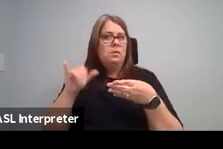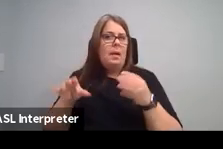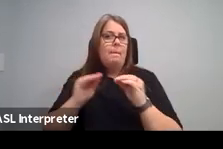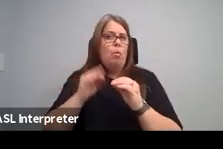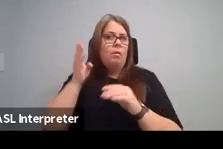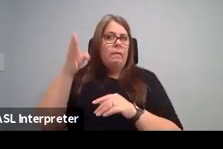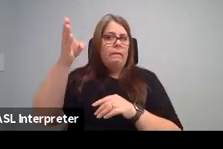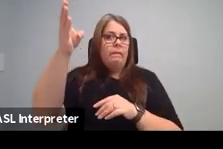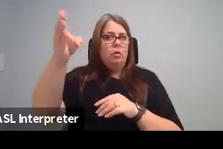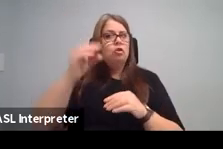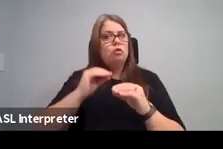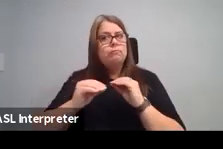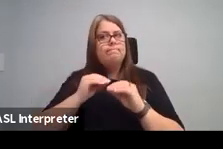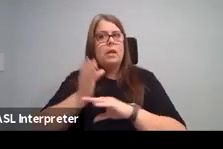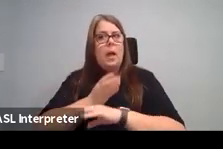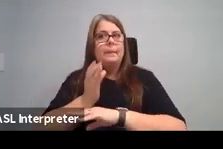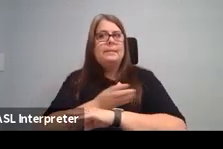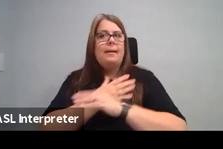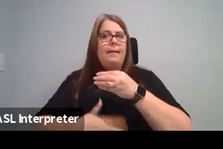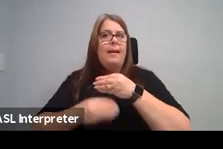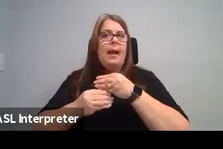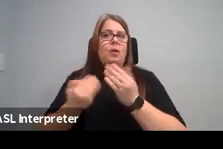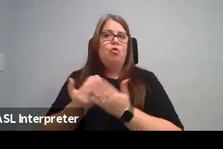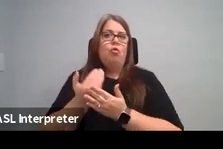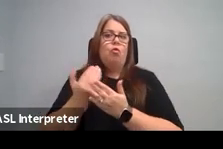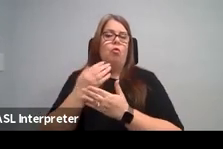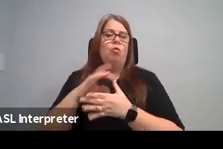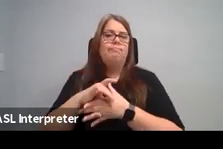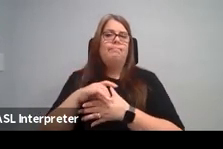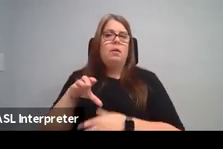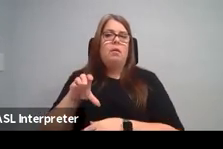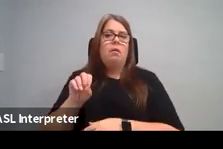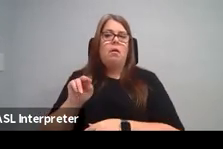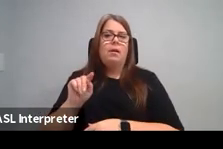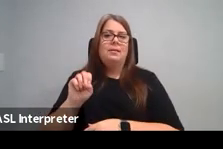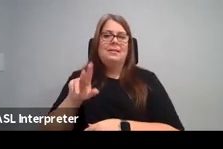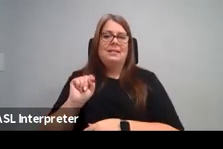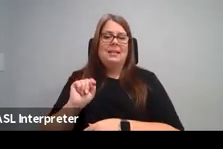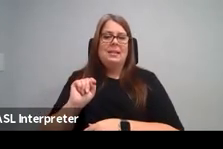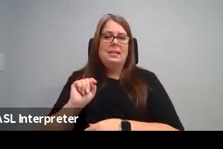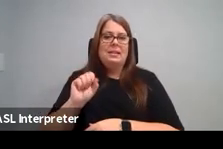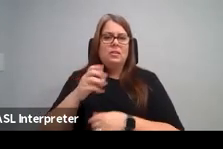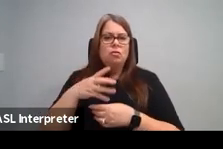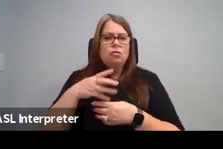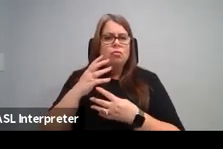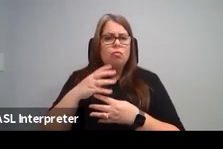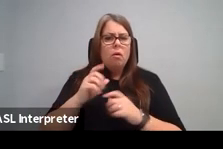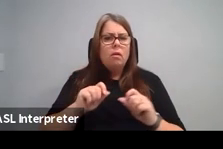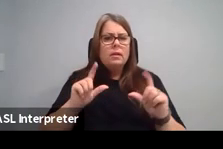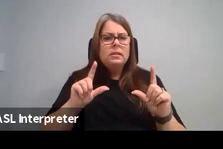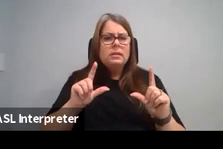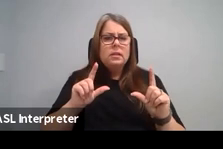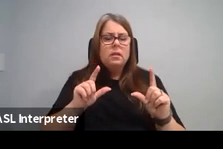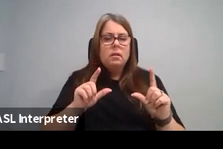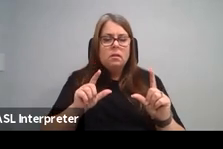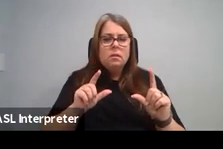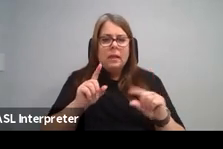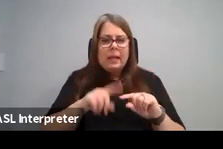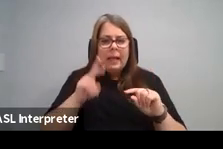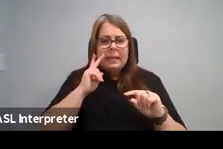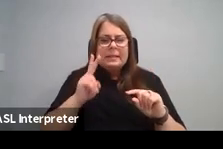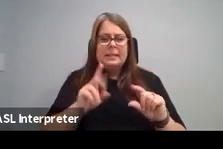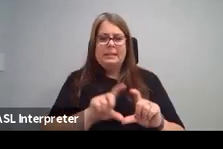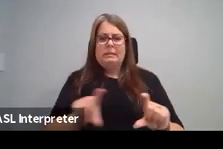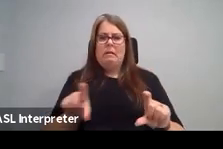Allison Frenzel : To update and add some of the new content. And then can you scroll a little bit, drill, because I am not seeing the bottom, go back to the slide. You're gonna, it's just cut off by my little bar at the bottom.